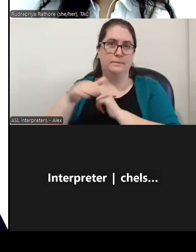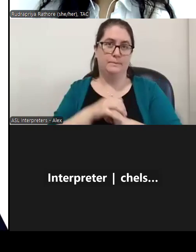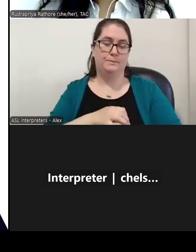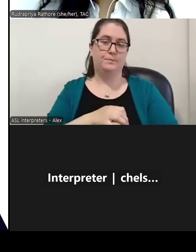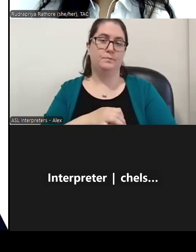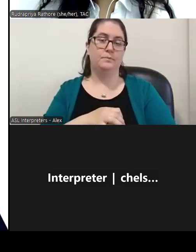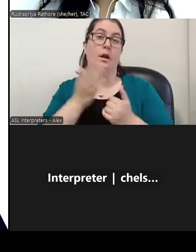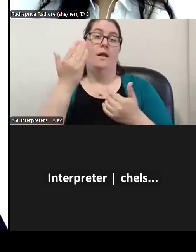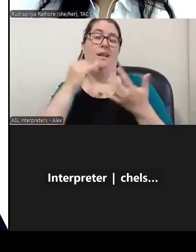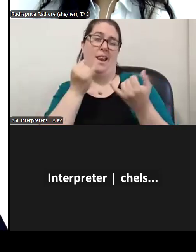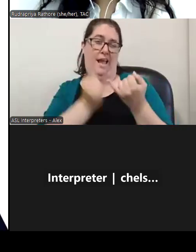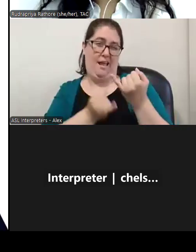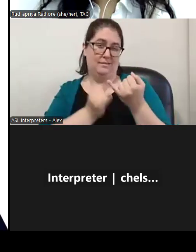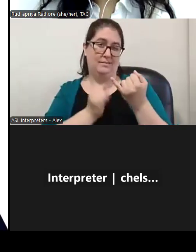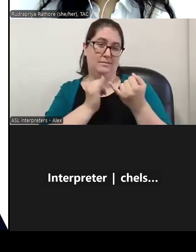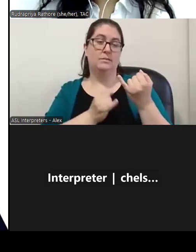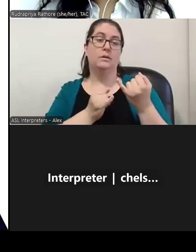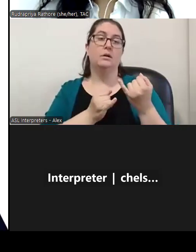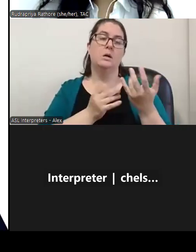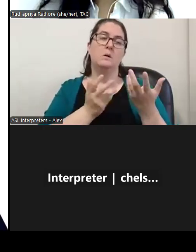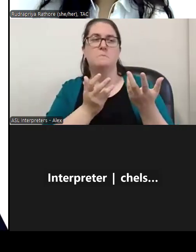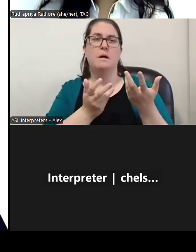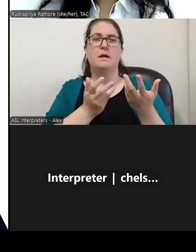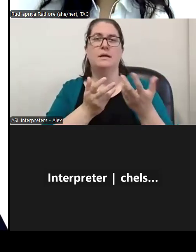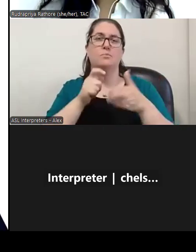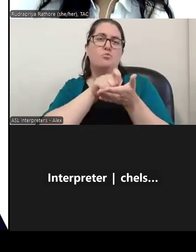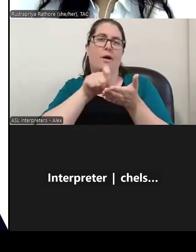finally I'll spend a few minutes talking about some grant writing tips and then we